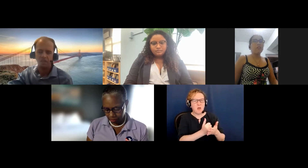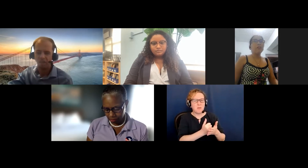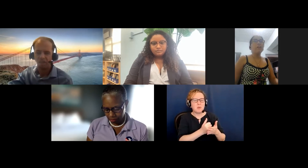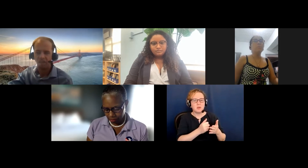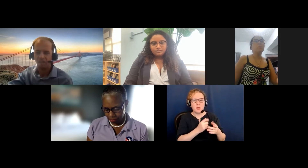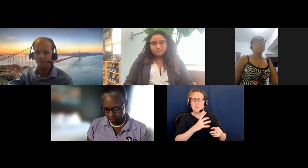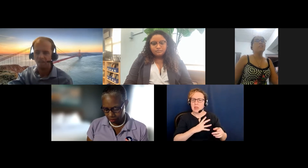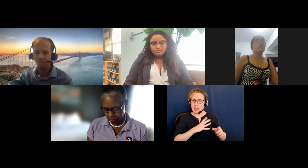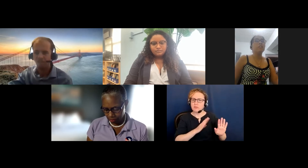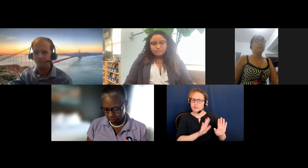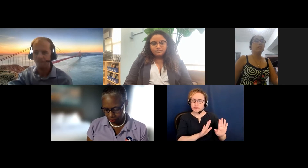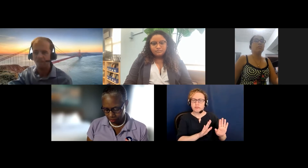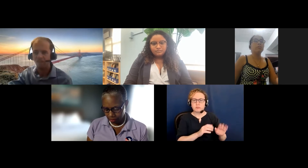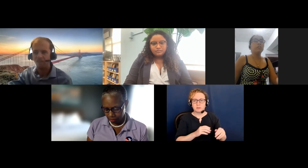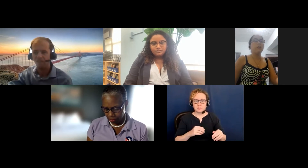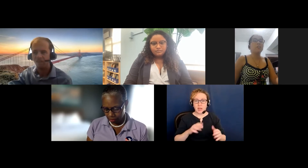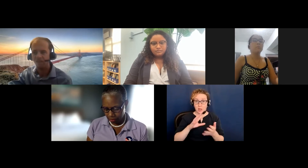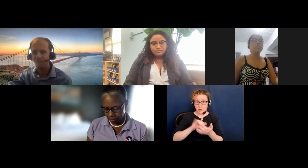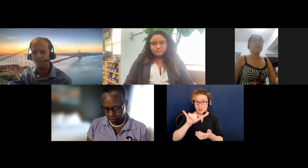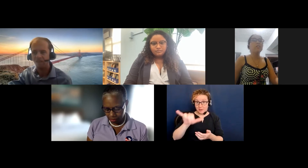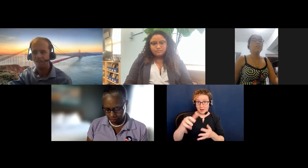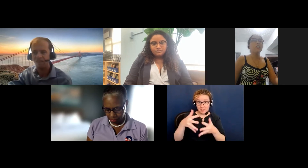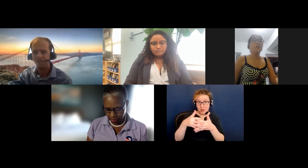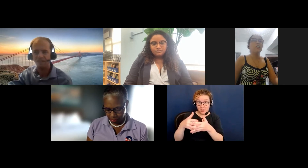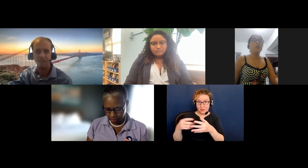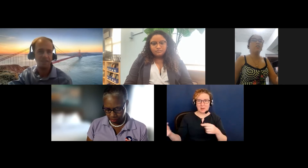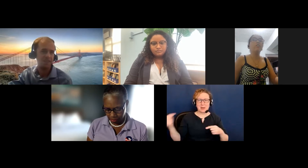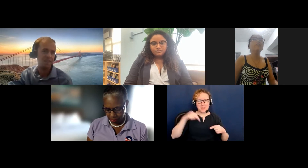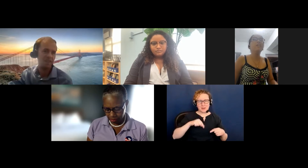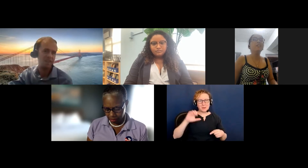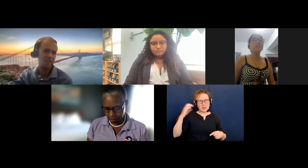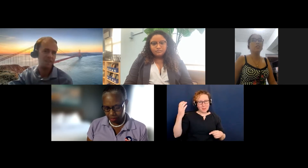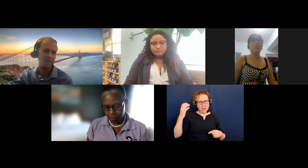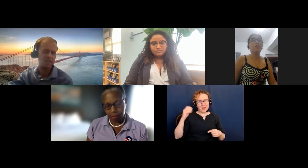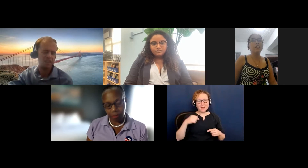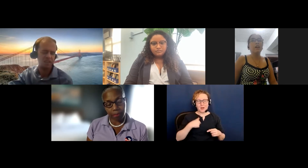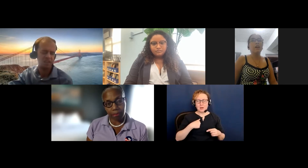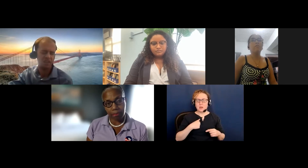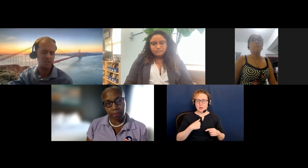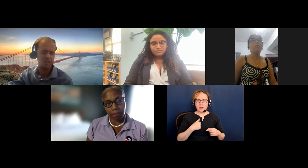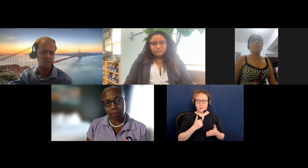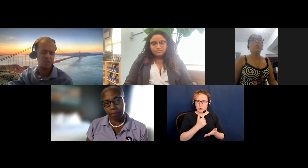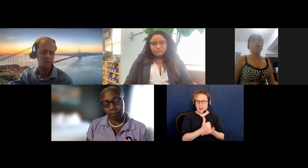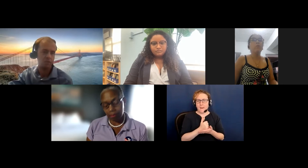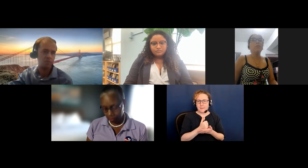that helped me a lot and in my volunteering experience currently. I am more open